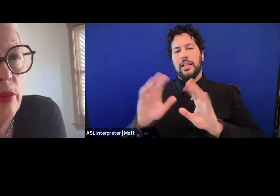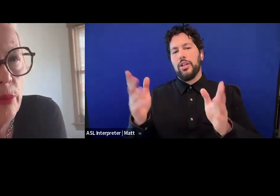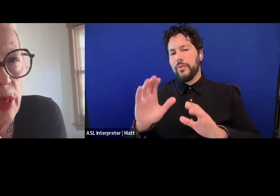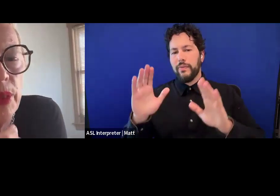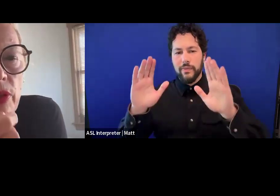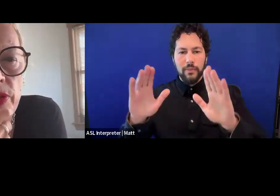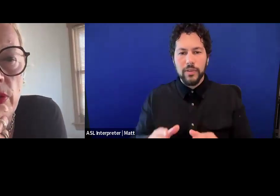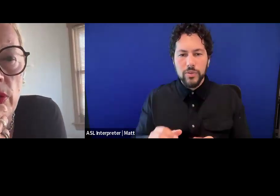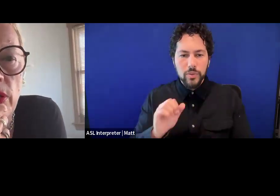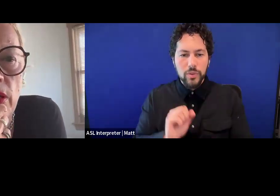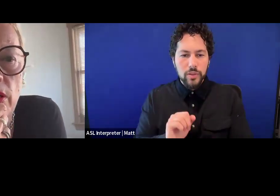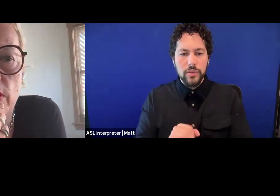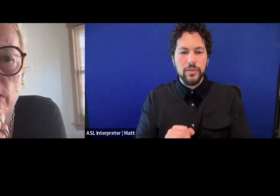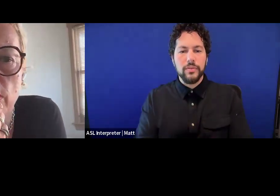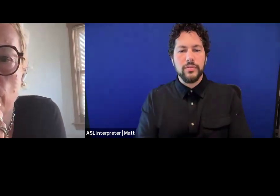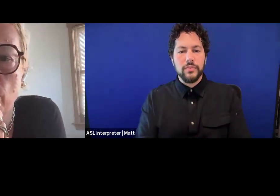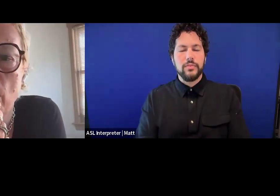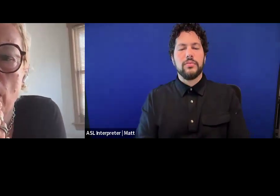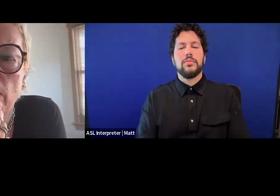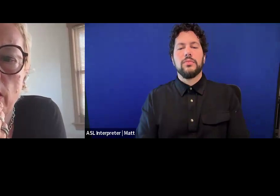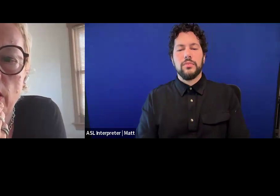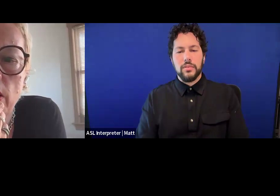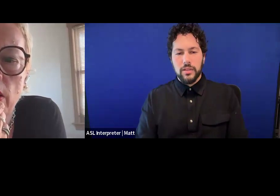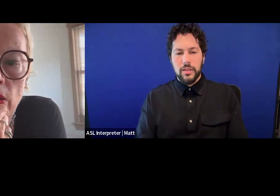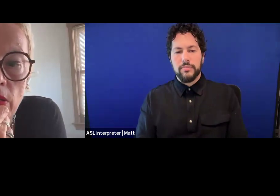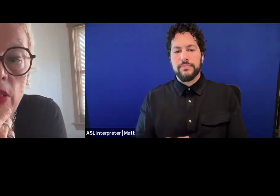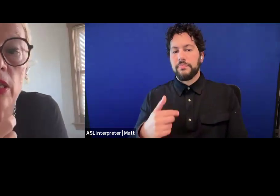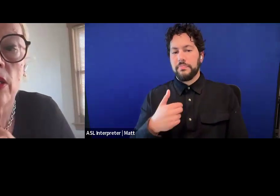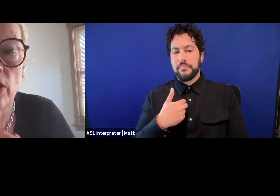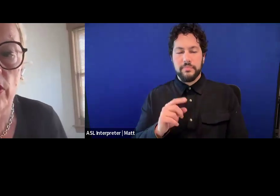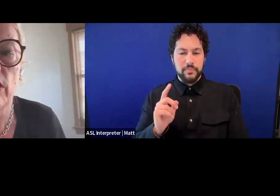Um, but I've been also gone along to the current